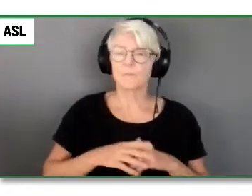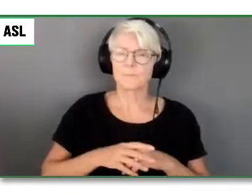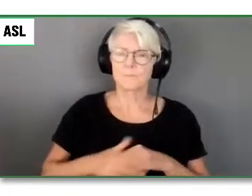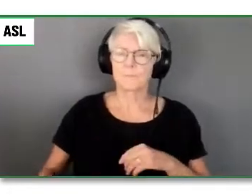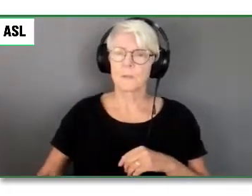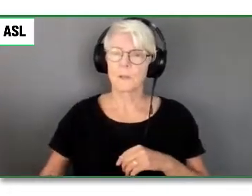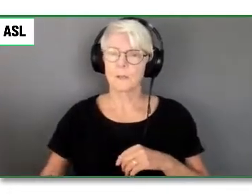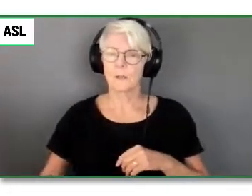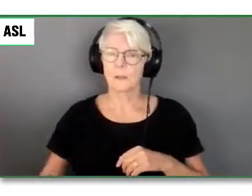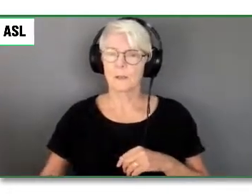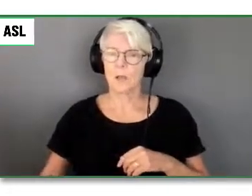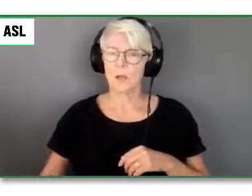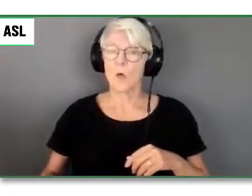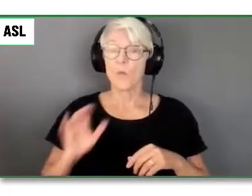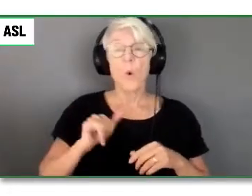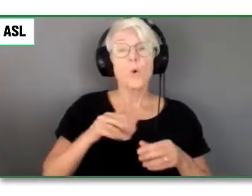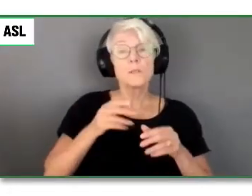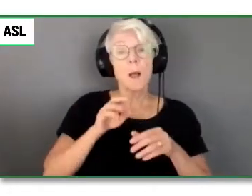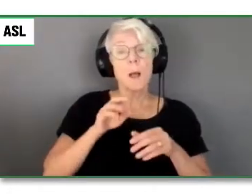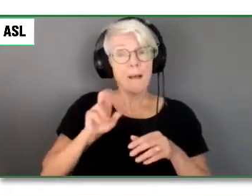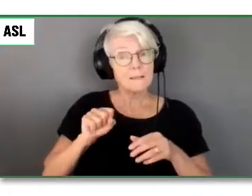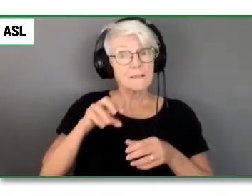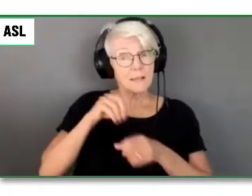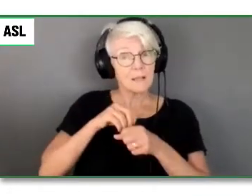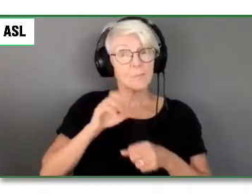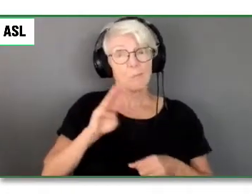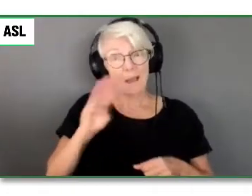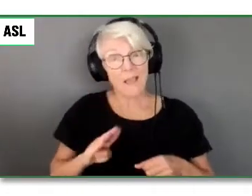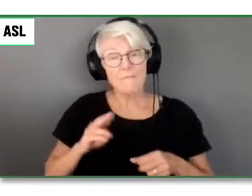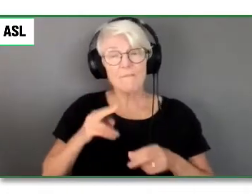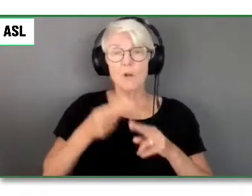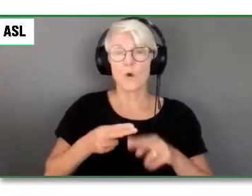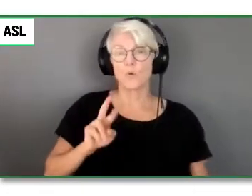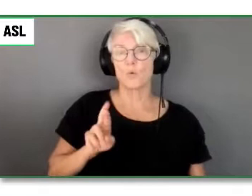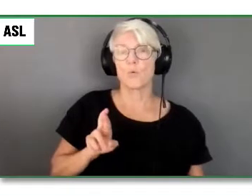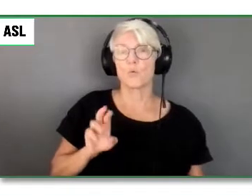hundred percent wheelchair accessible. For people with vision loss,